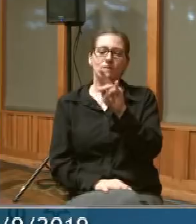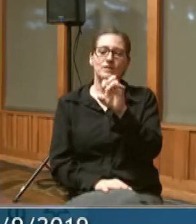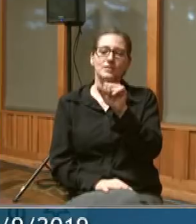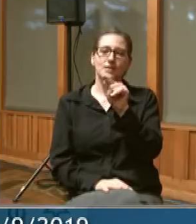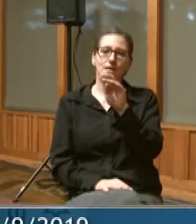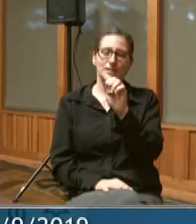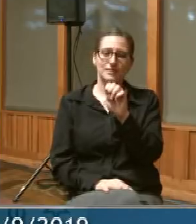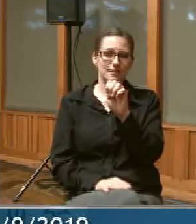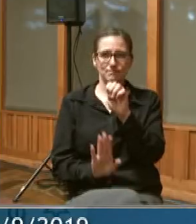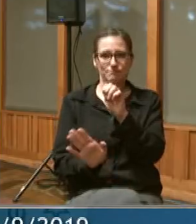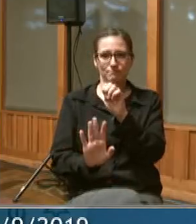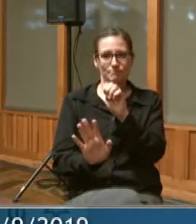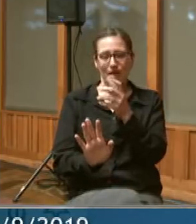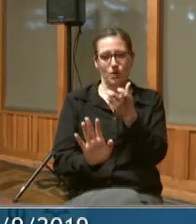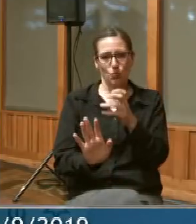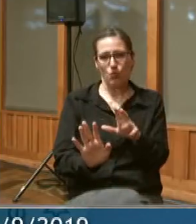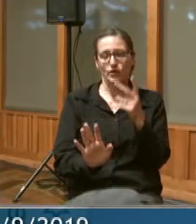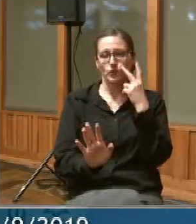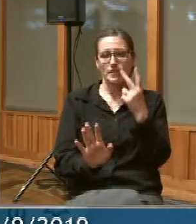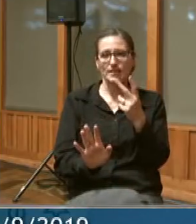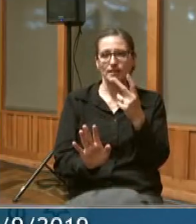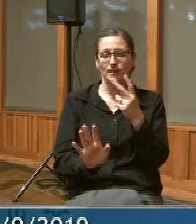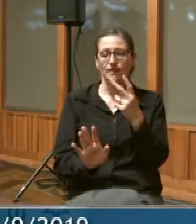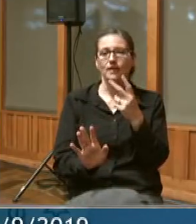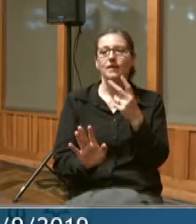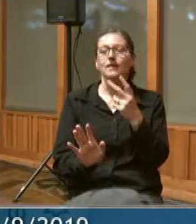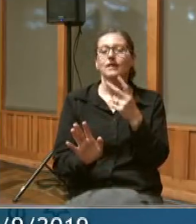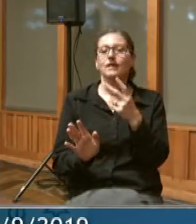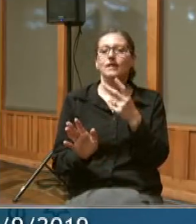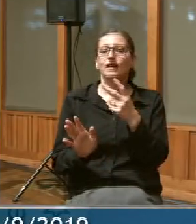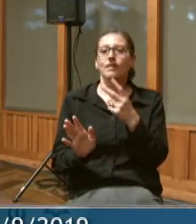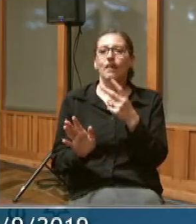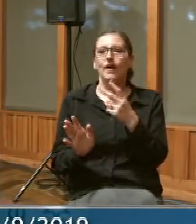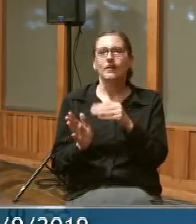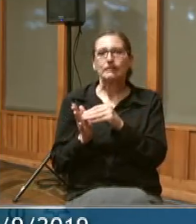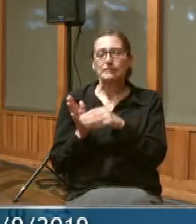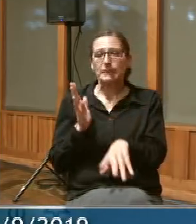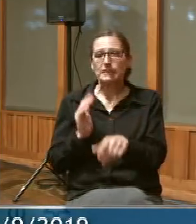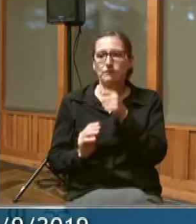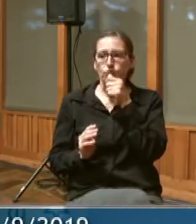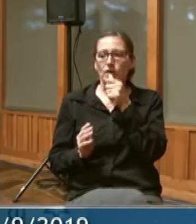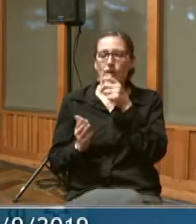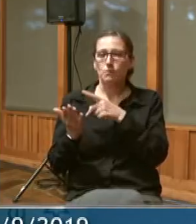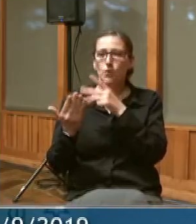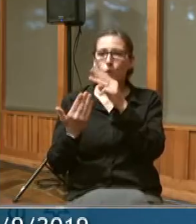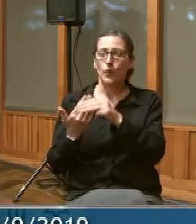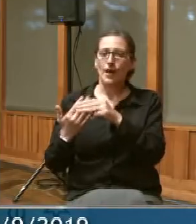A LOT LIKE PRIVATIZING OUR PUBLIC FACILITIES. I